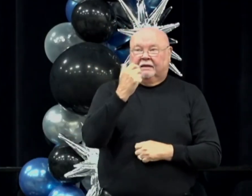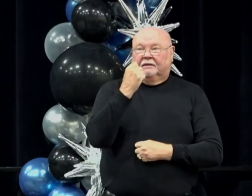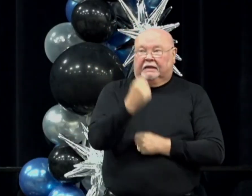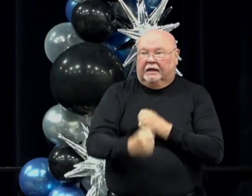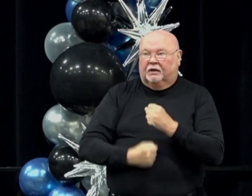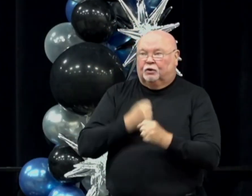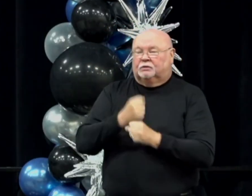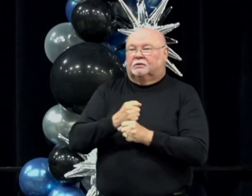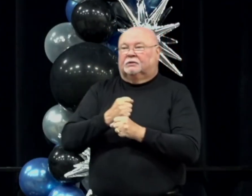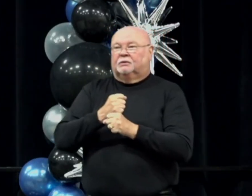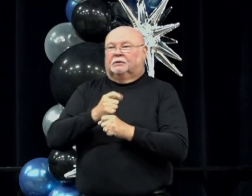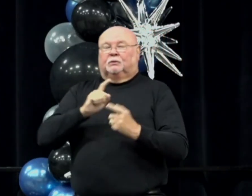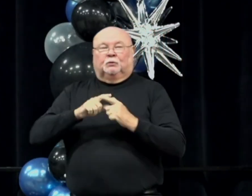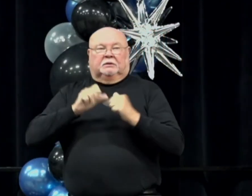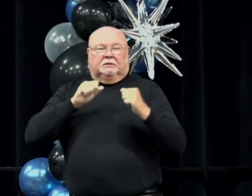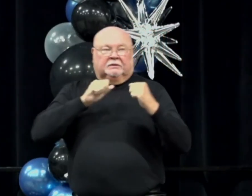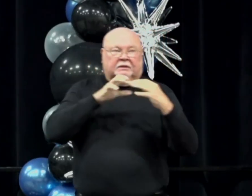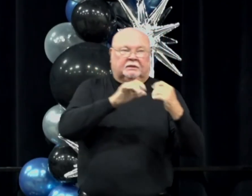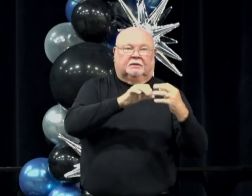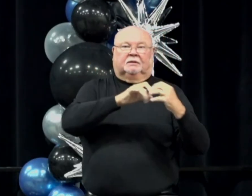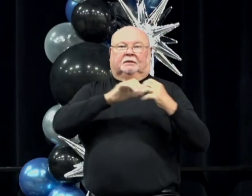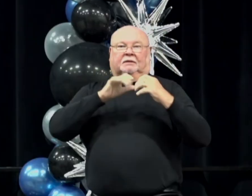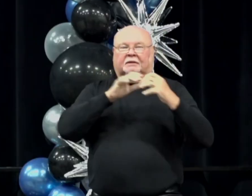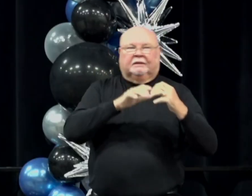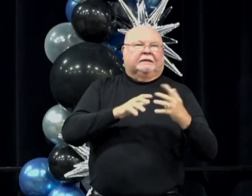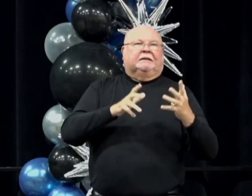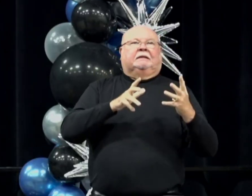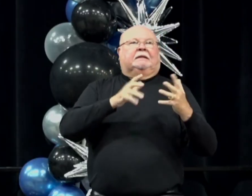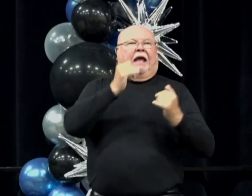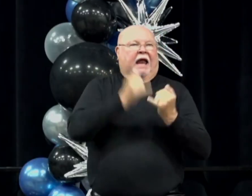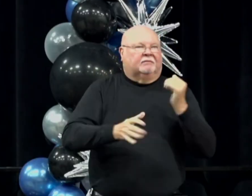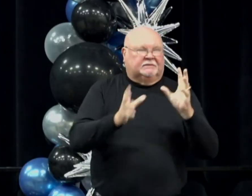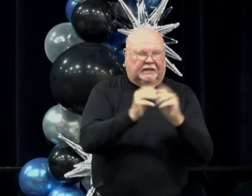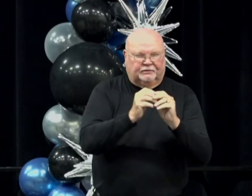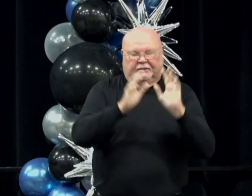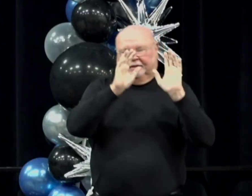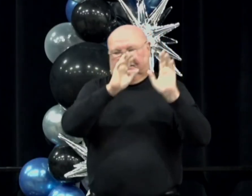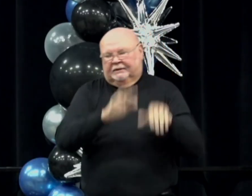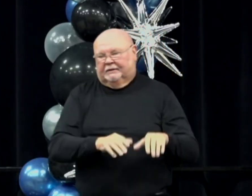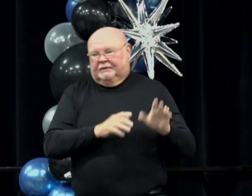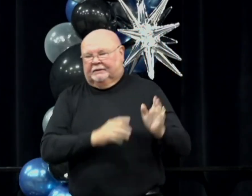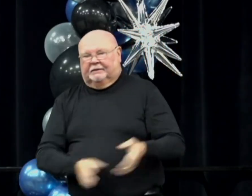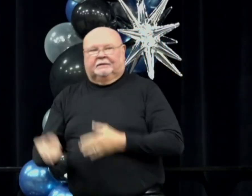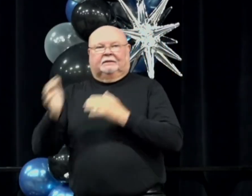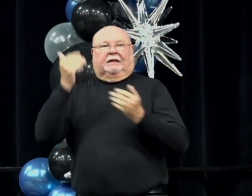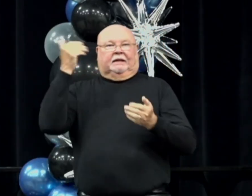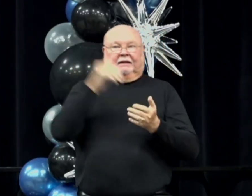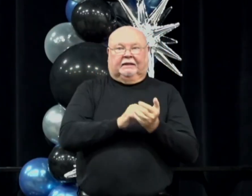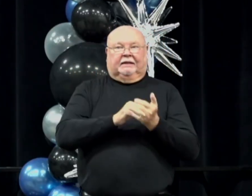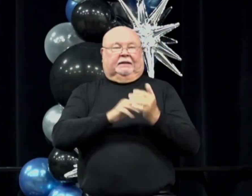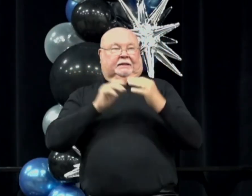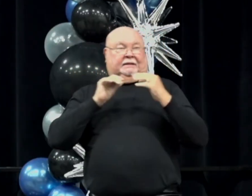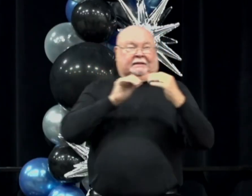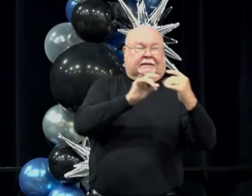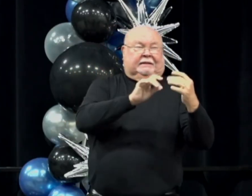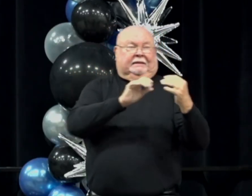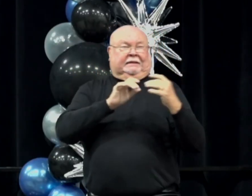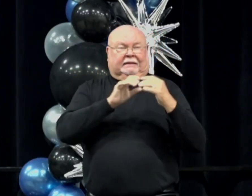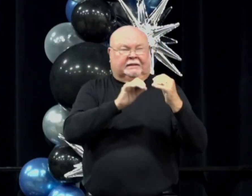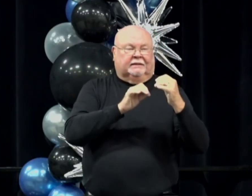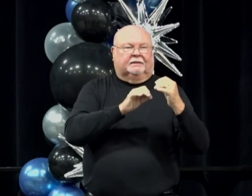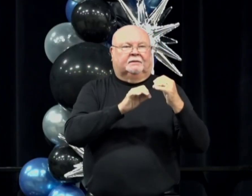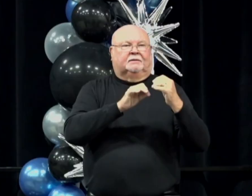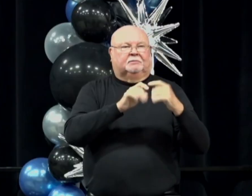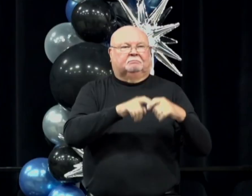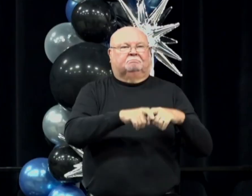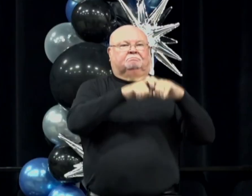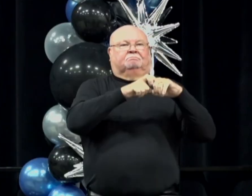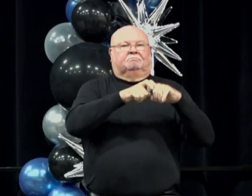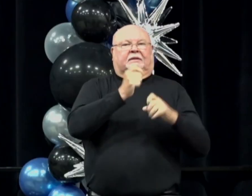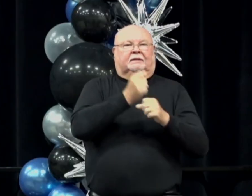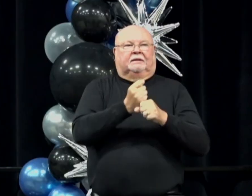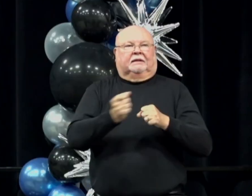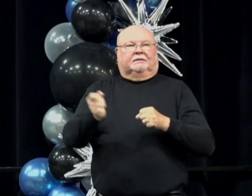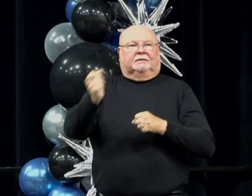took us three years, we would come back year after year, session after session pushing this.